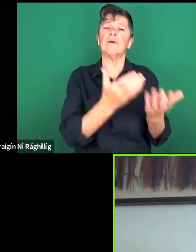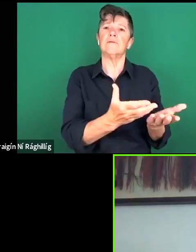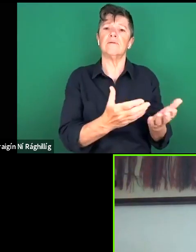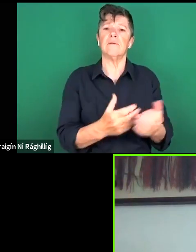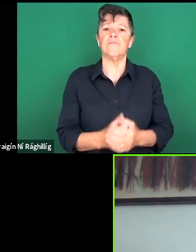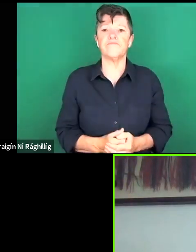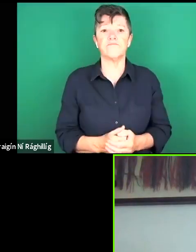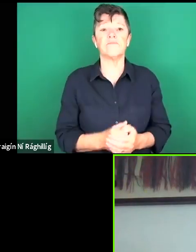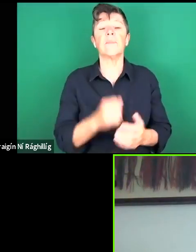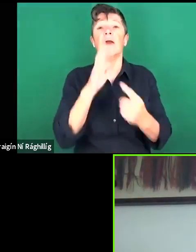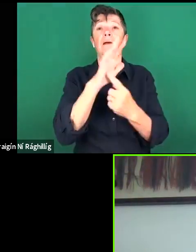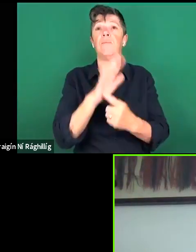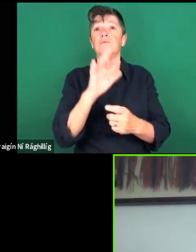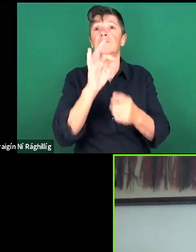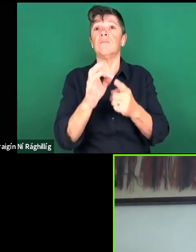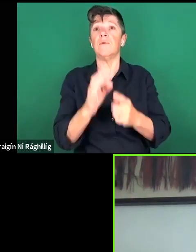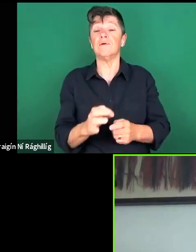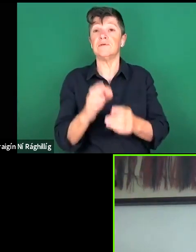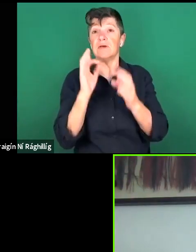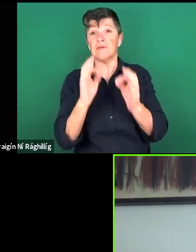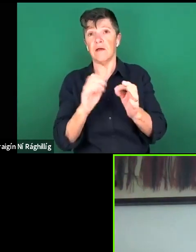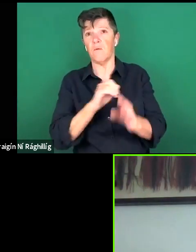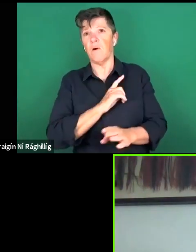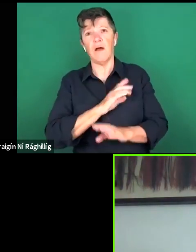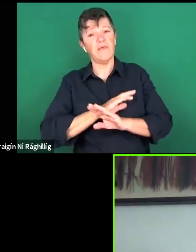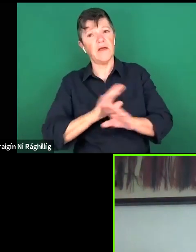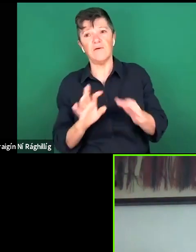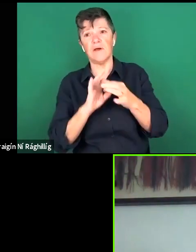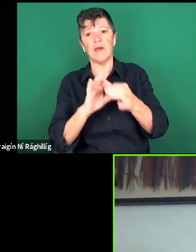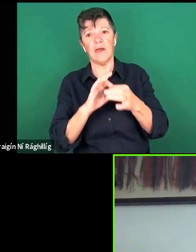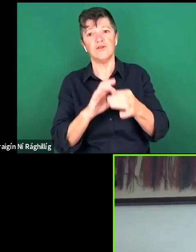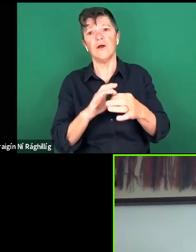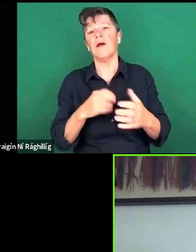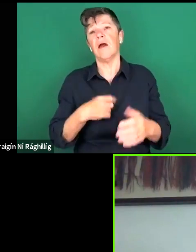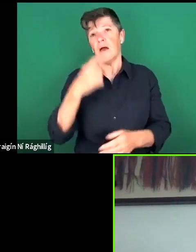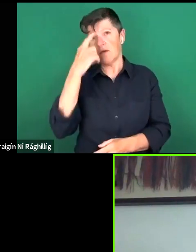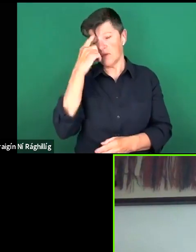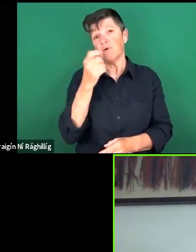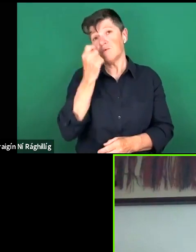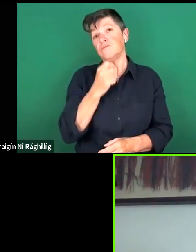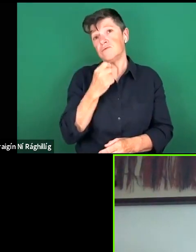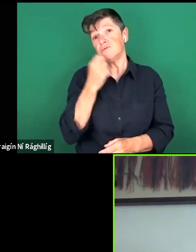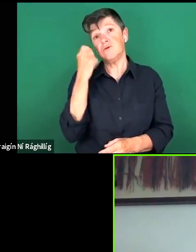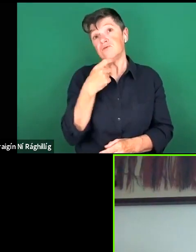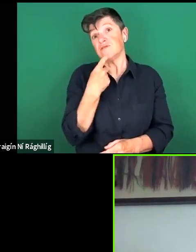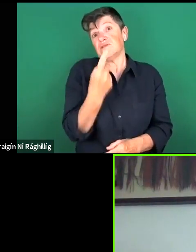to understand contemporary than always thinking about